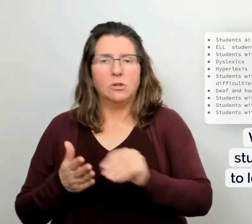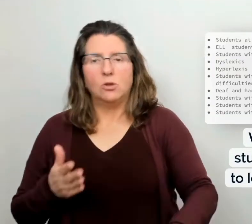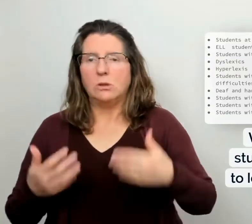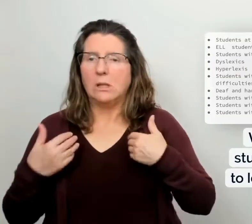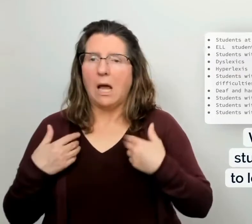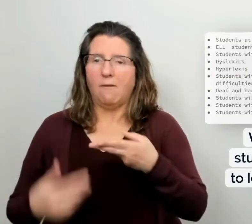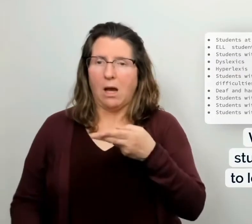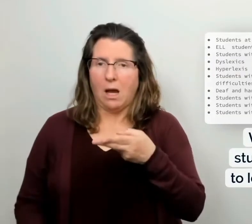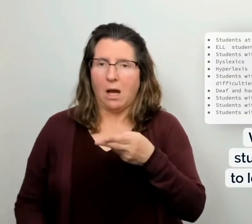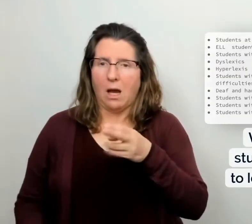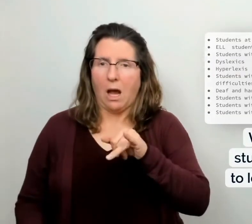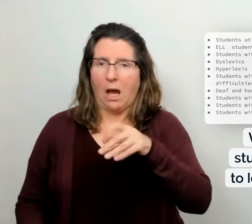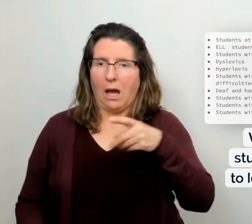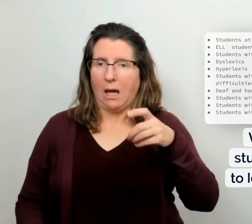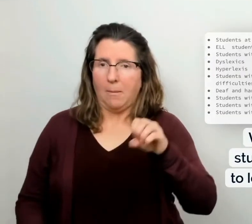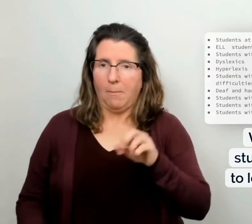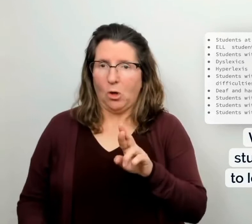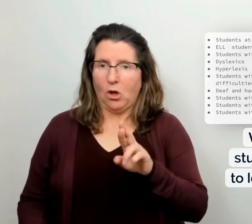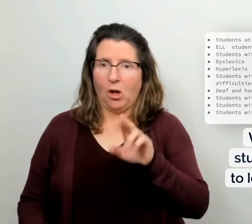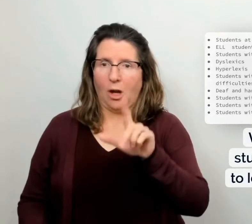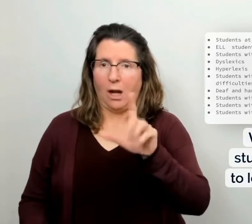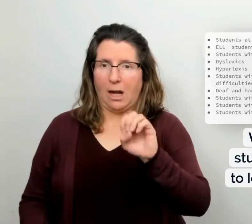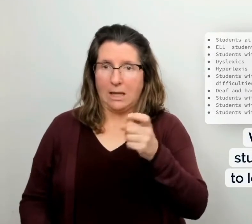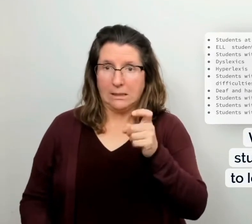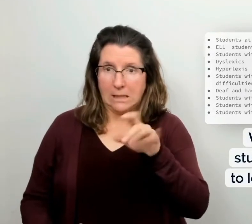Students with hyperlexia.